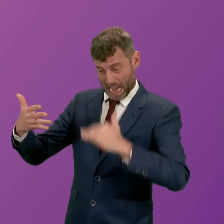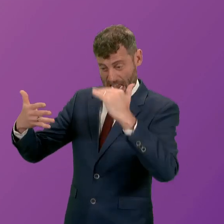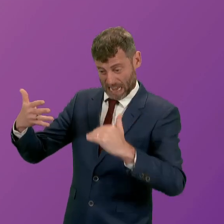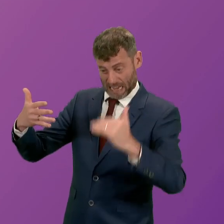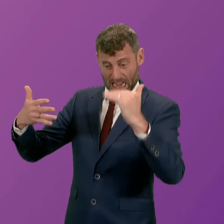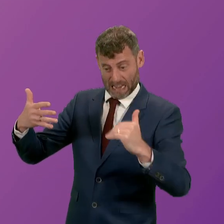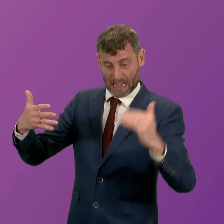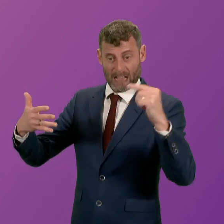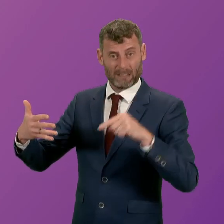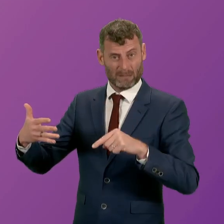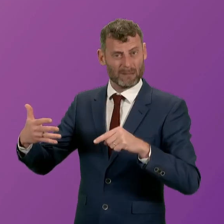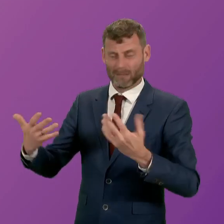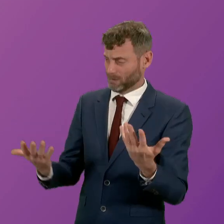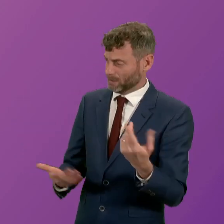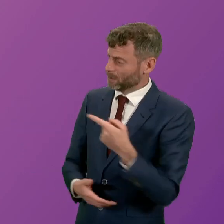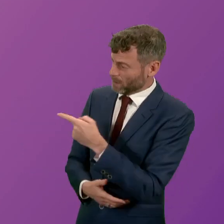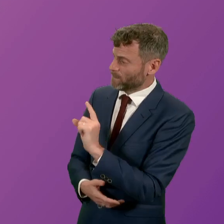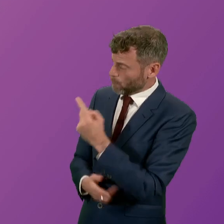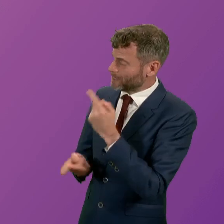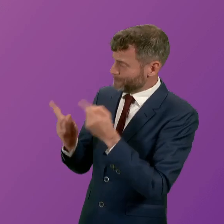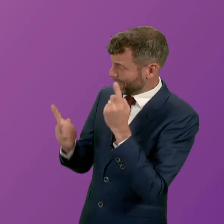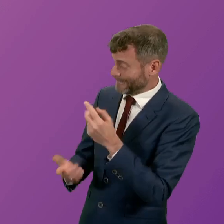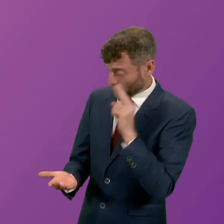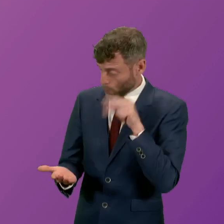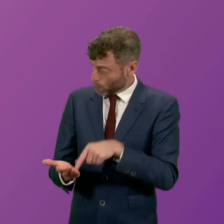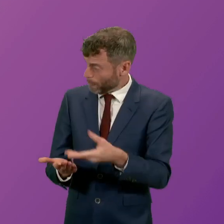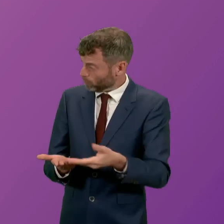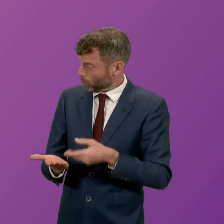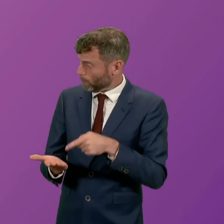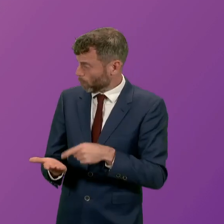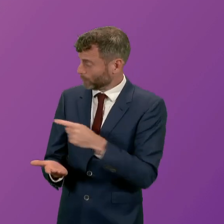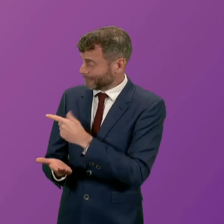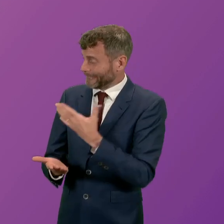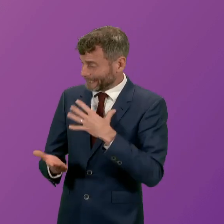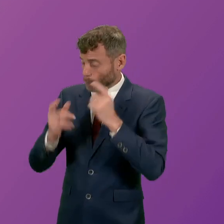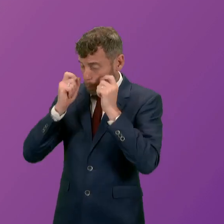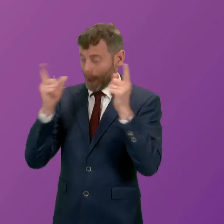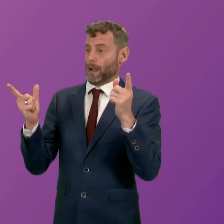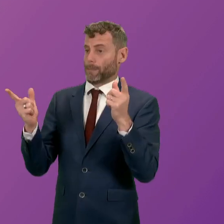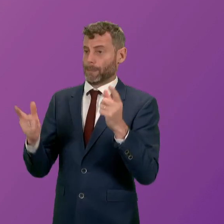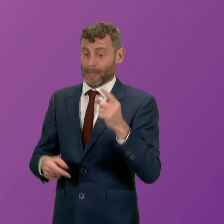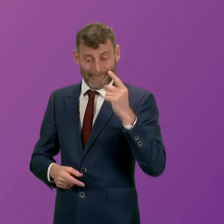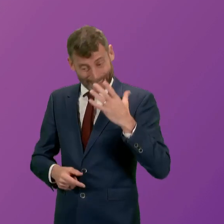Does the First Minister agree that this fiscal sustainability report must be the final wake-up call for action and that, through early intervention, we must take greater steps